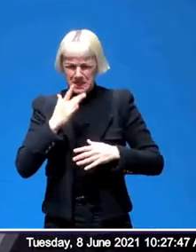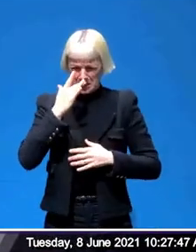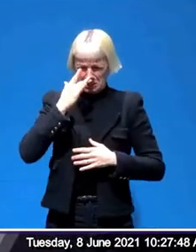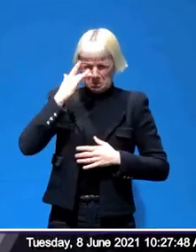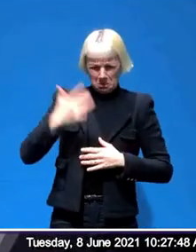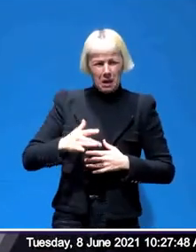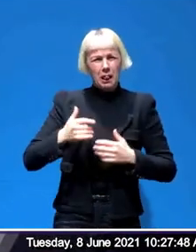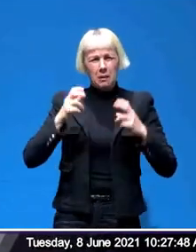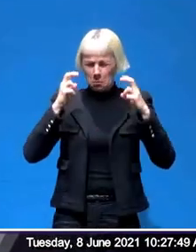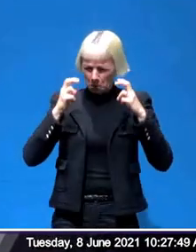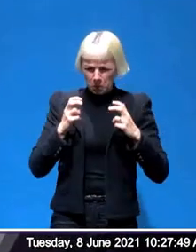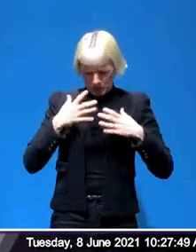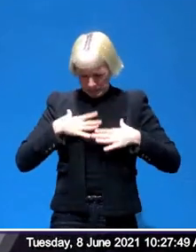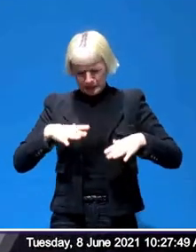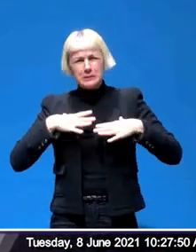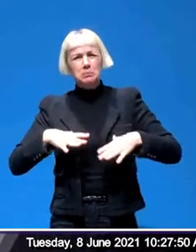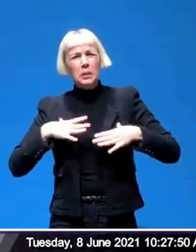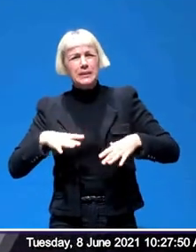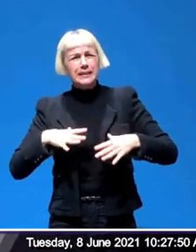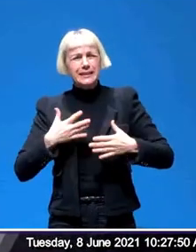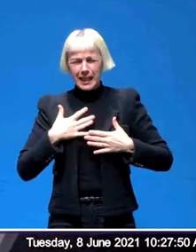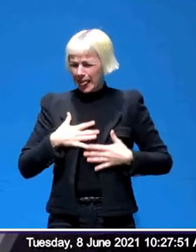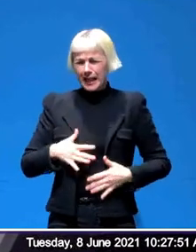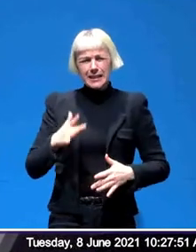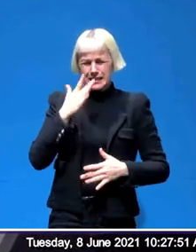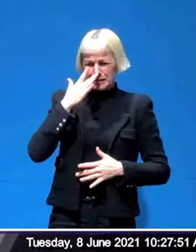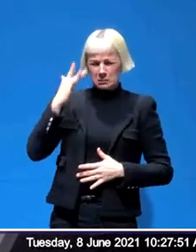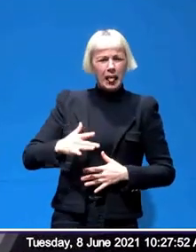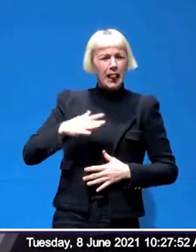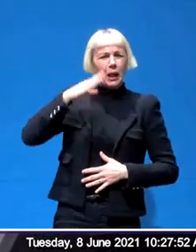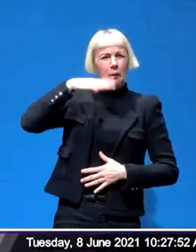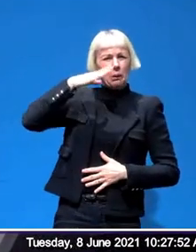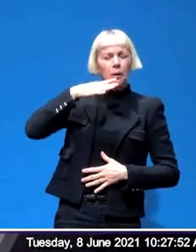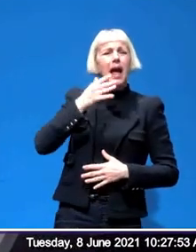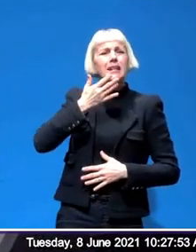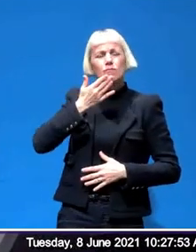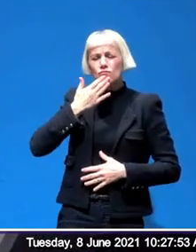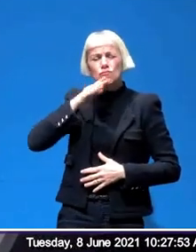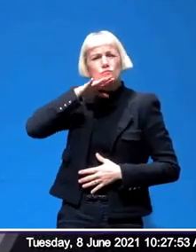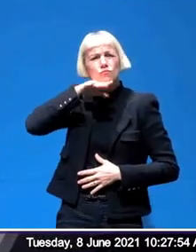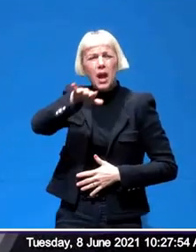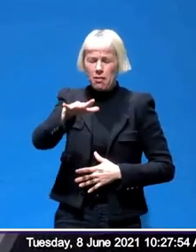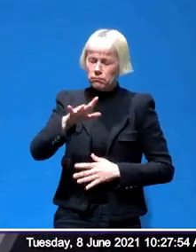and very bad breath when we came to pick him up on Sundays. Generally, if an issue of that kind arose,